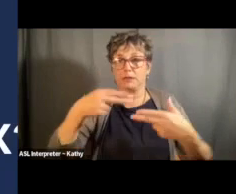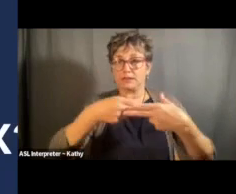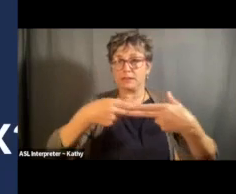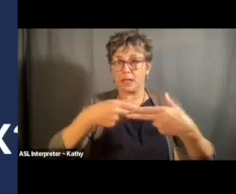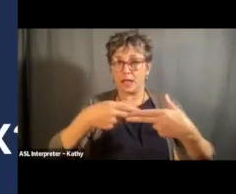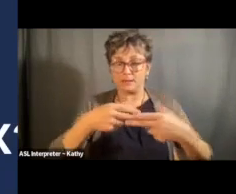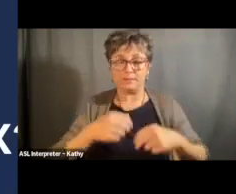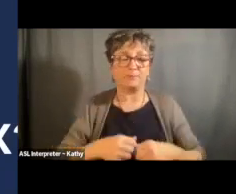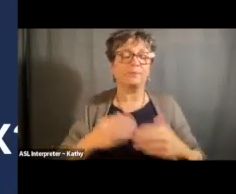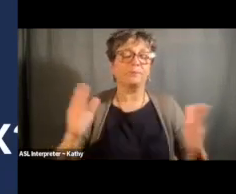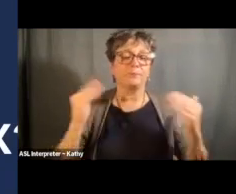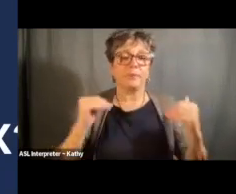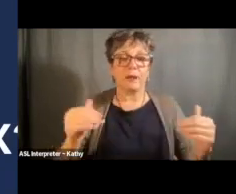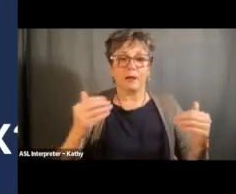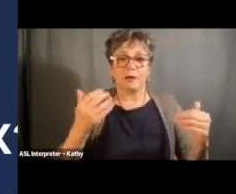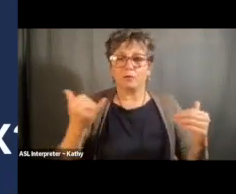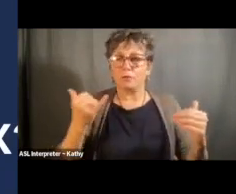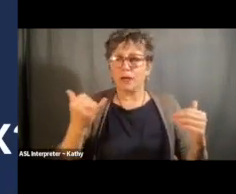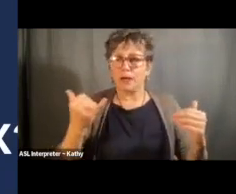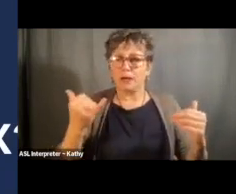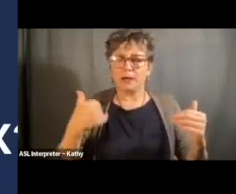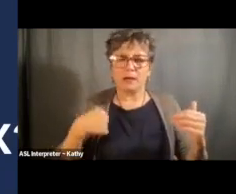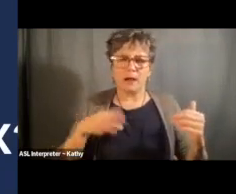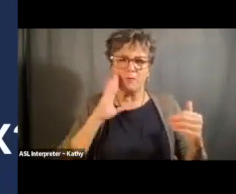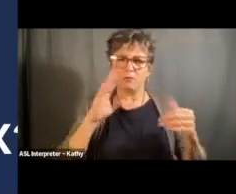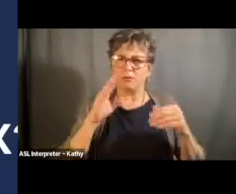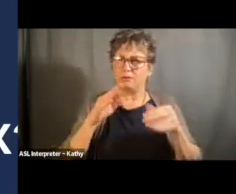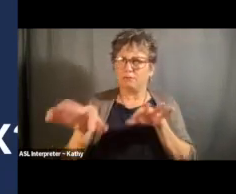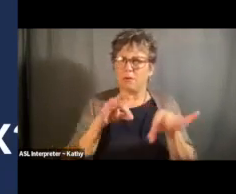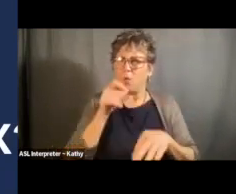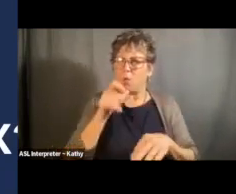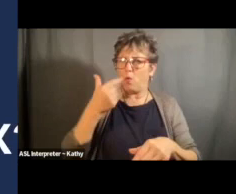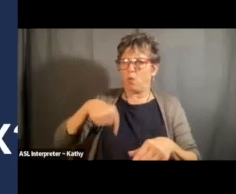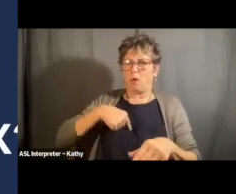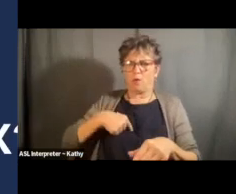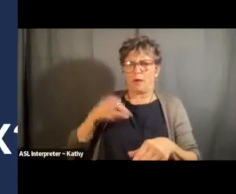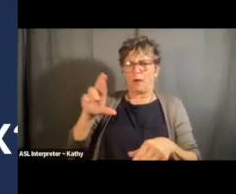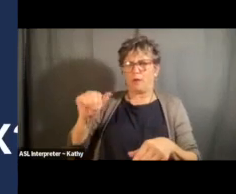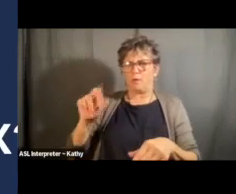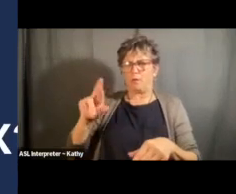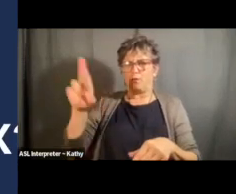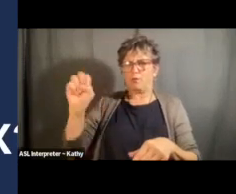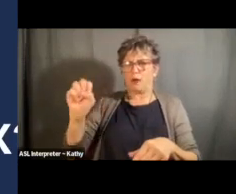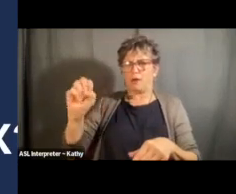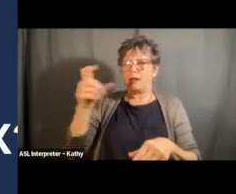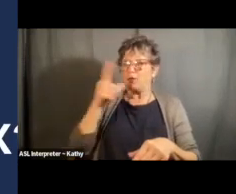So today we're- I'm going to go over who RARE- X is, um, and what we're trying to solve for and